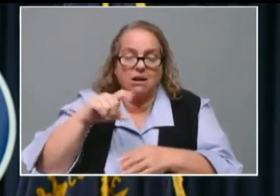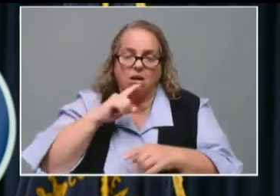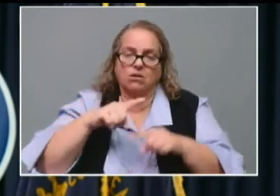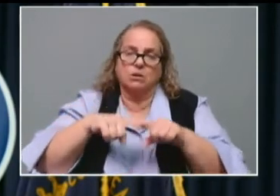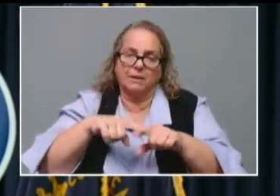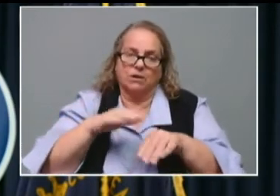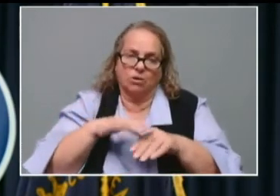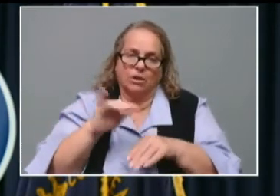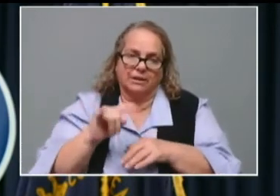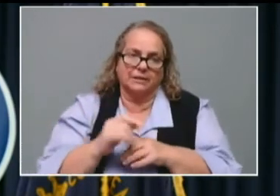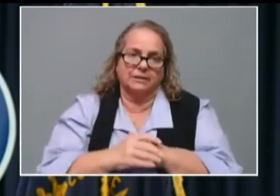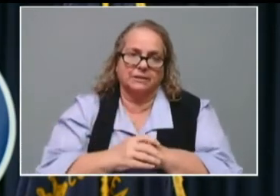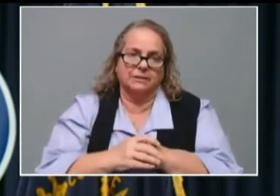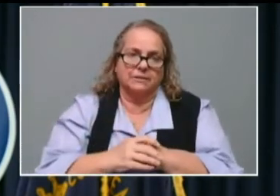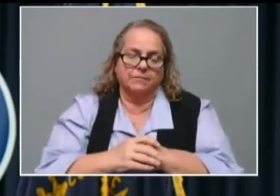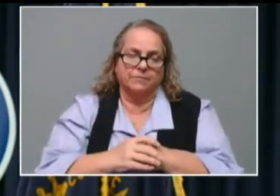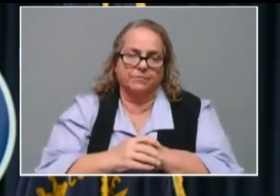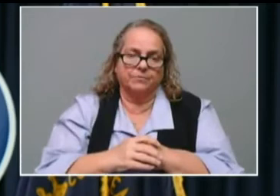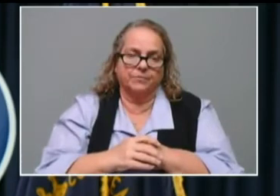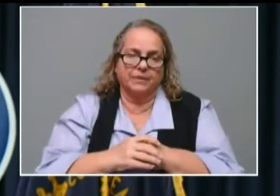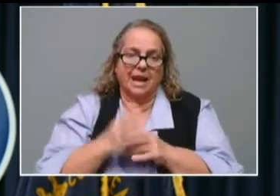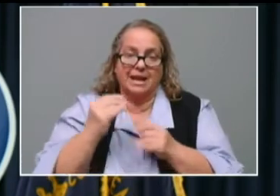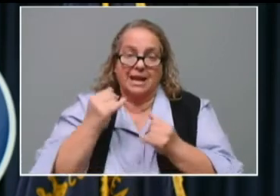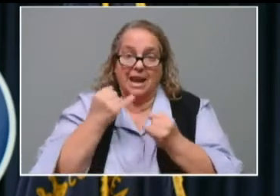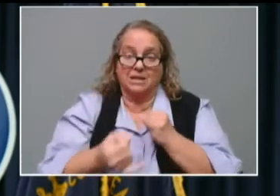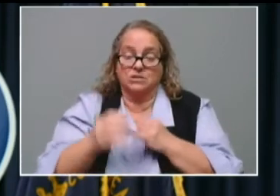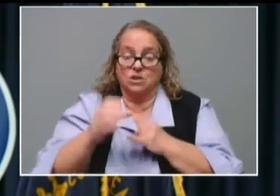And now last Karen Boyer from W. E. K. U.